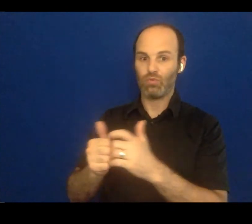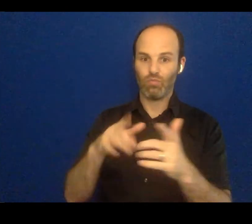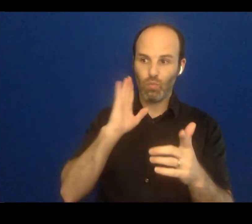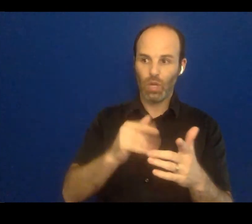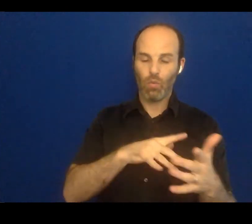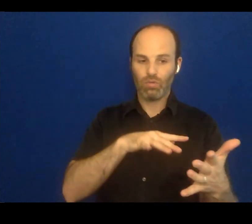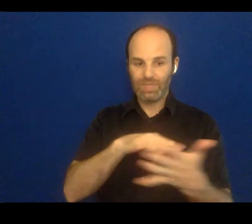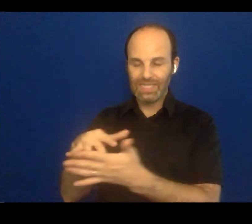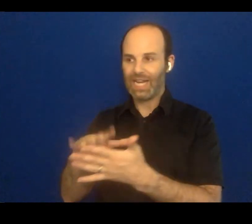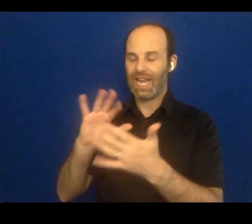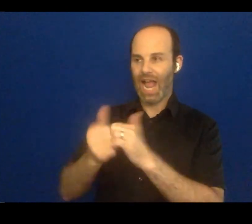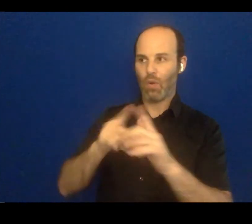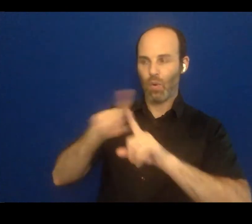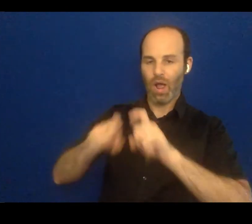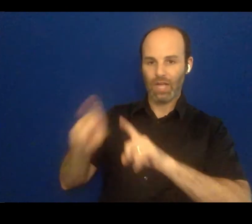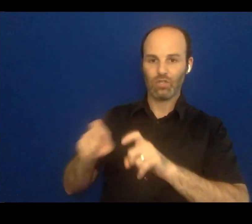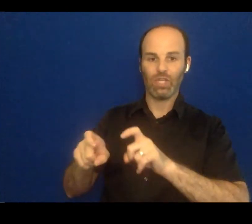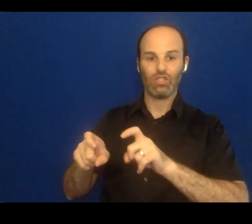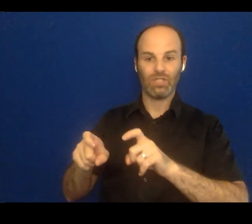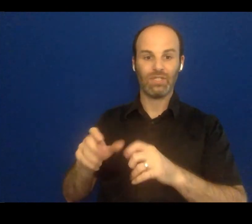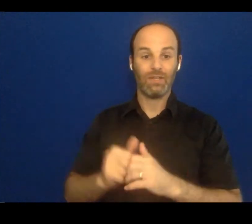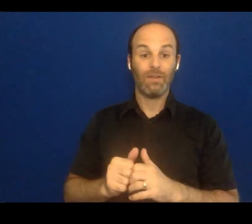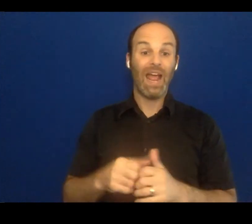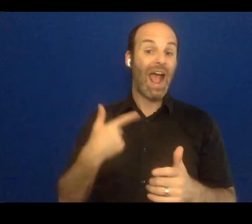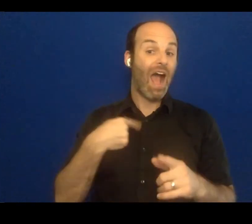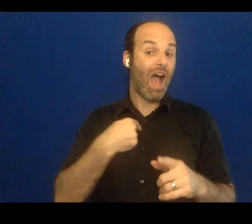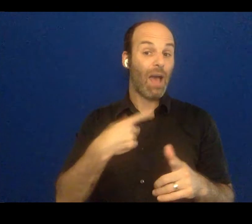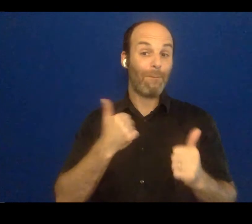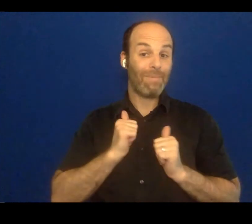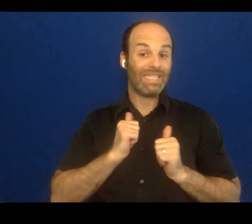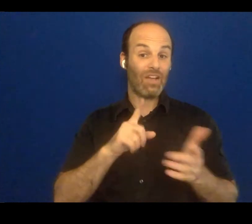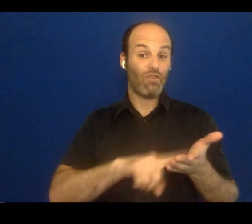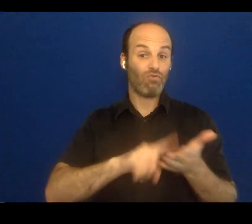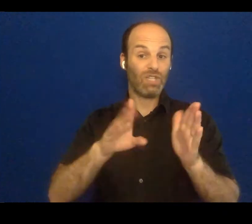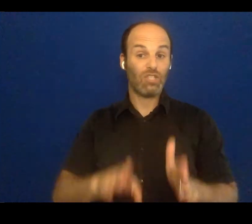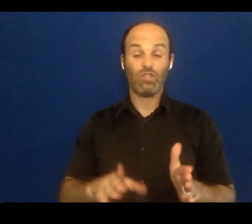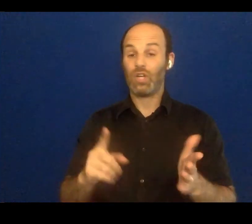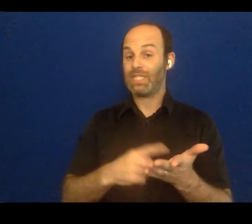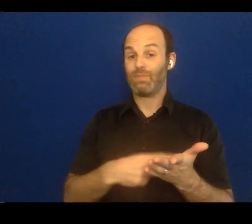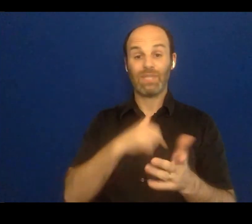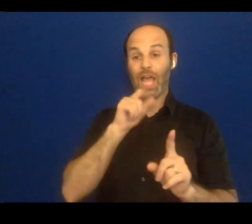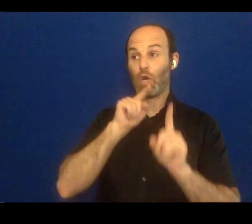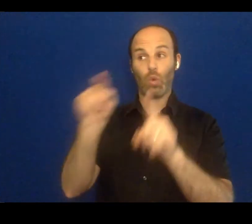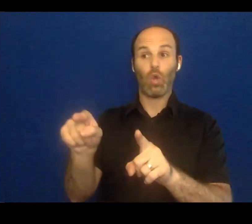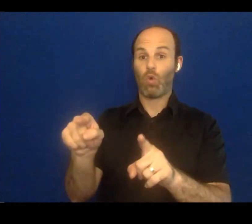ME PERSONALLY AS A RESEARCHER SOMETIMES I STOP GOING TO TALKS ABOUT CONDITIONS I HAVE BECAUSE